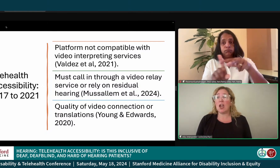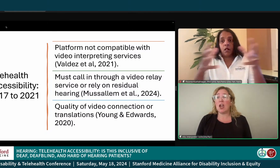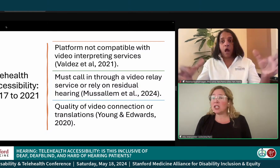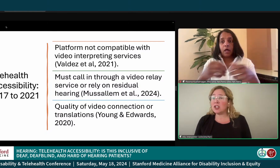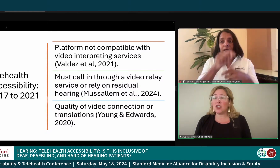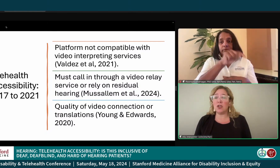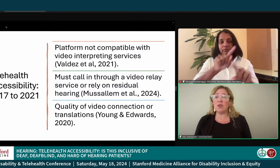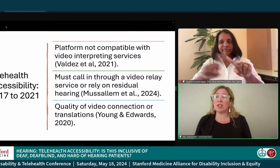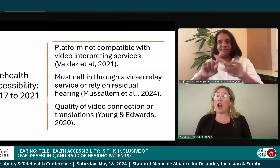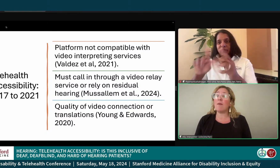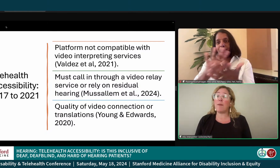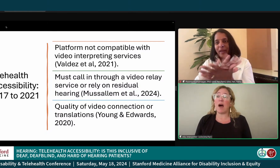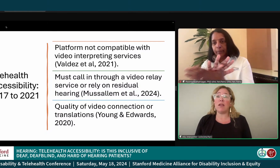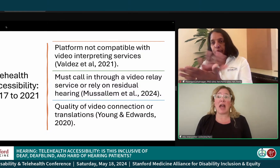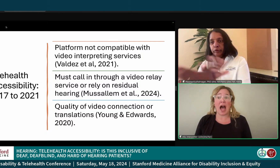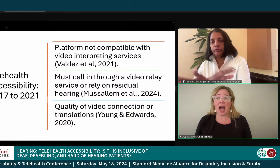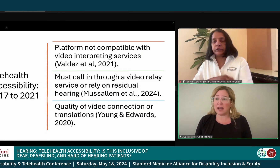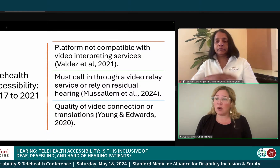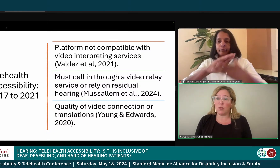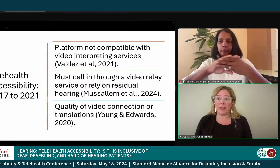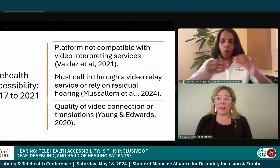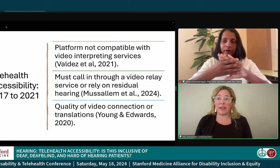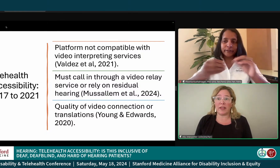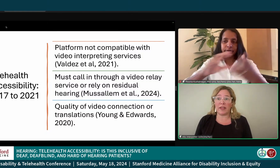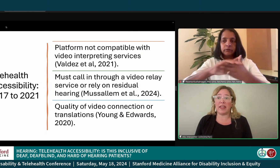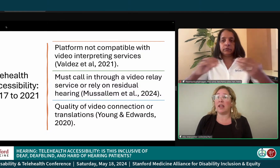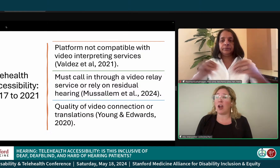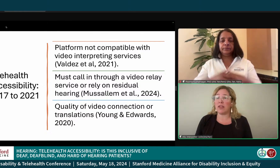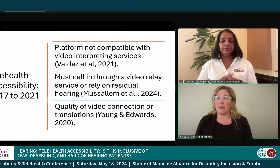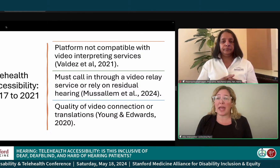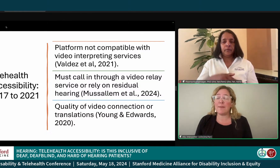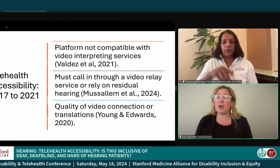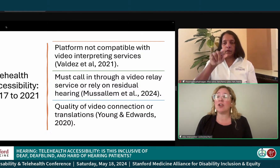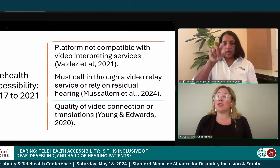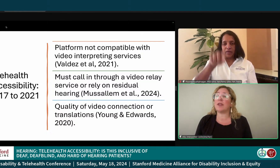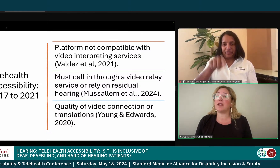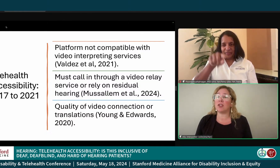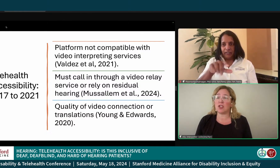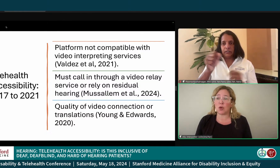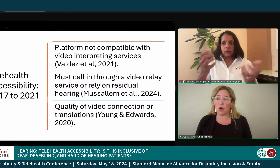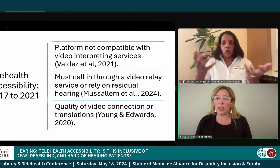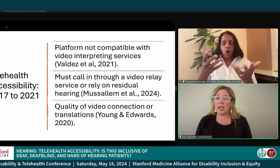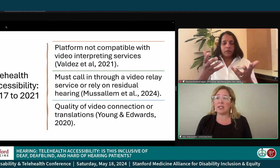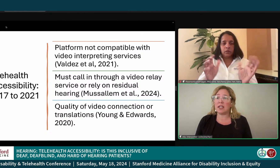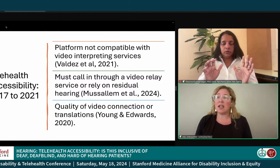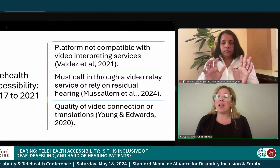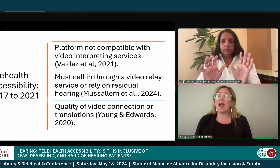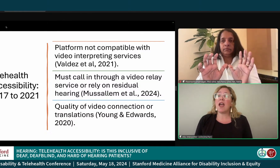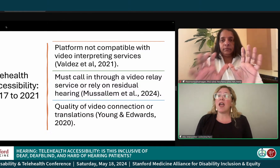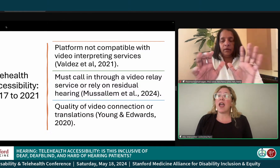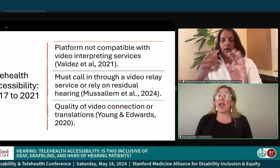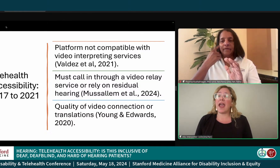Those issues come up a lot with in the papers, within the stories,